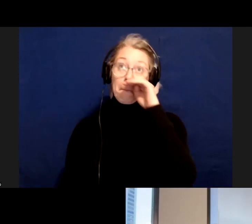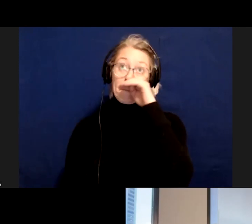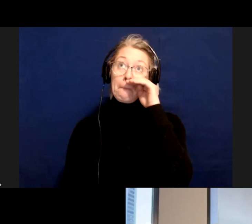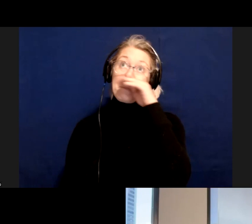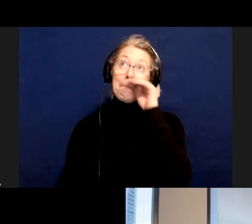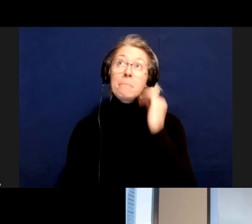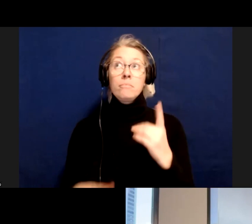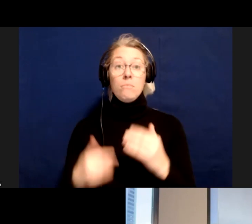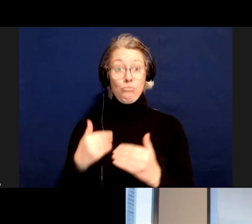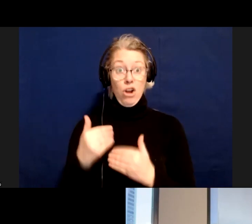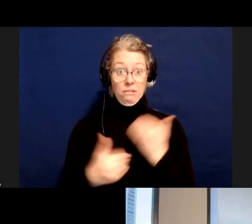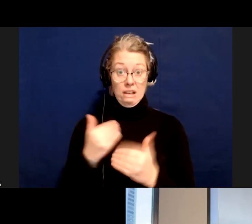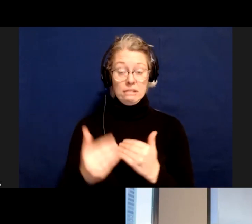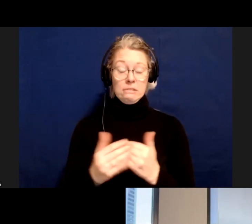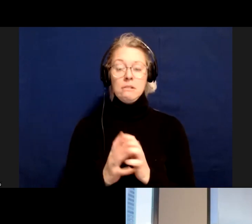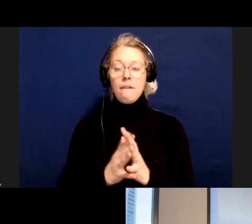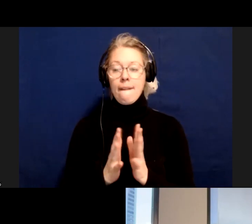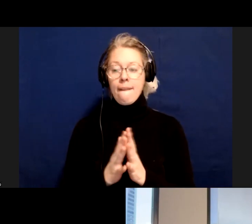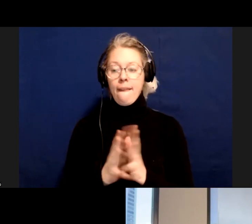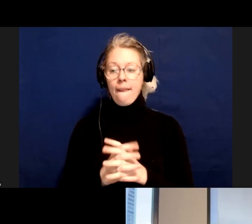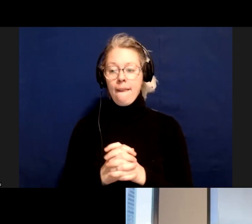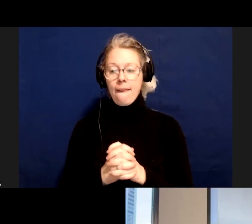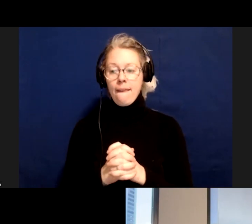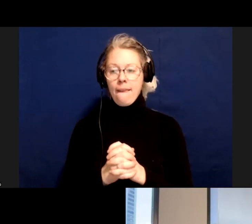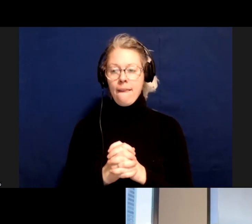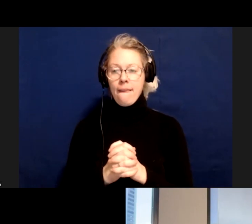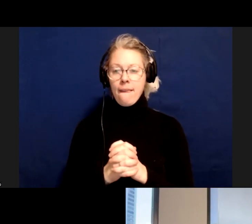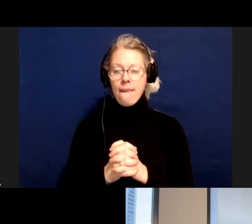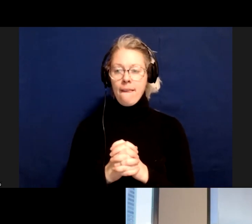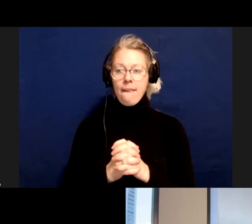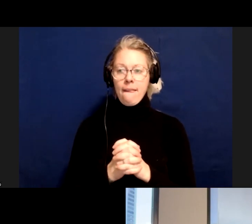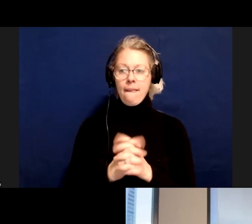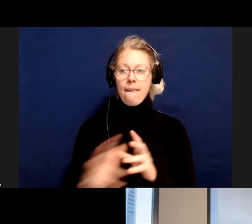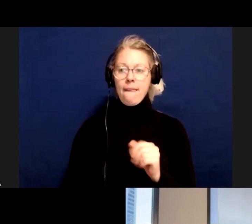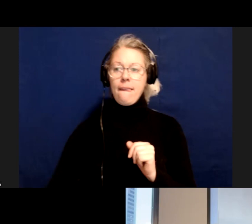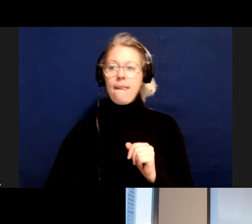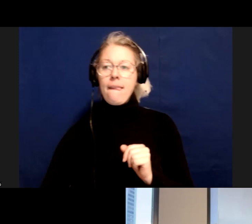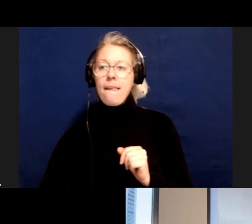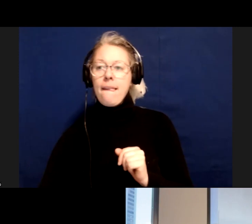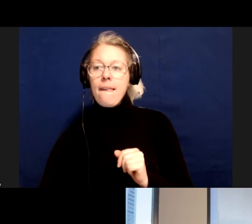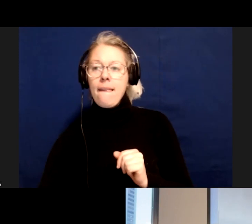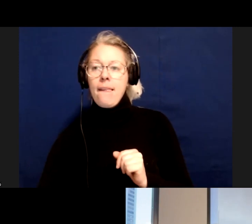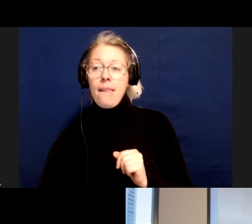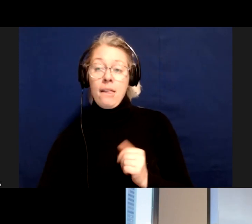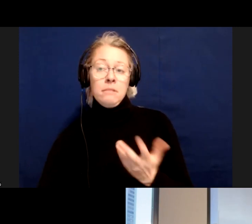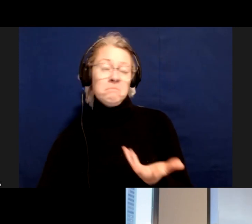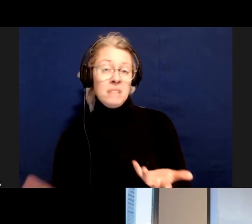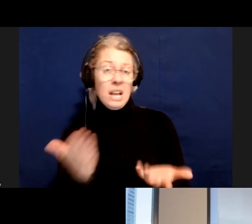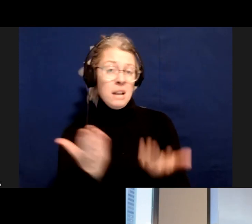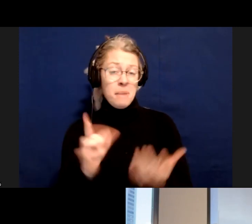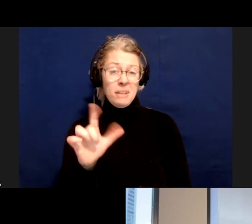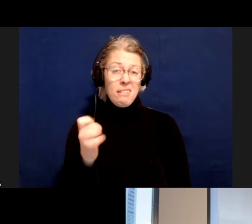I'm not, this might be a conversation that I'll invite Lexi, if you want to have with